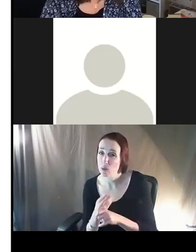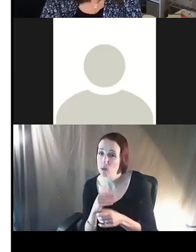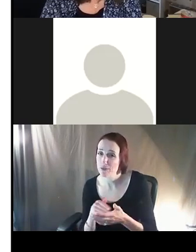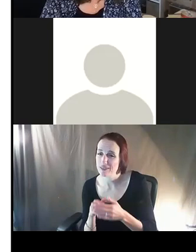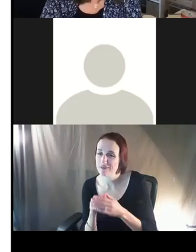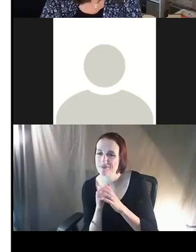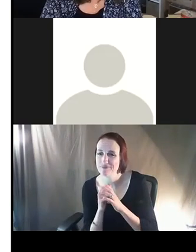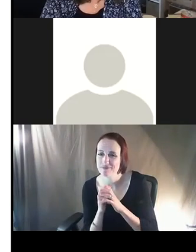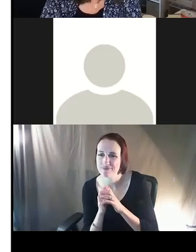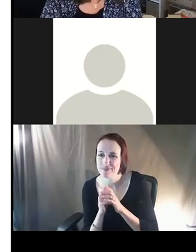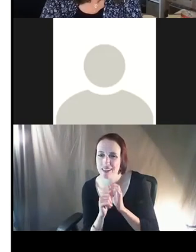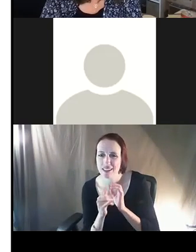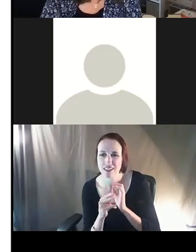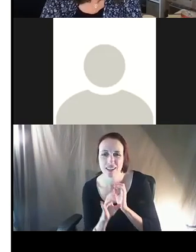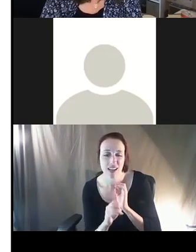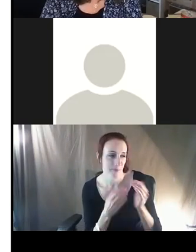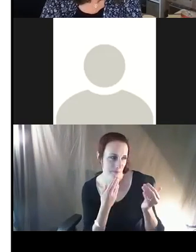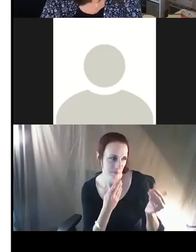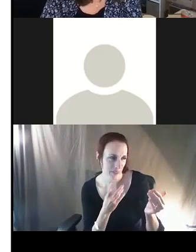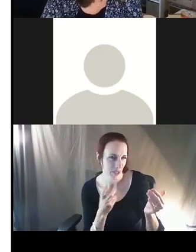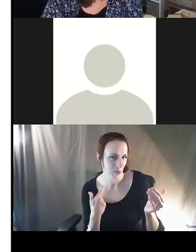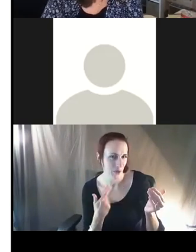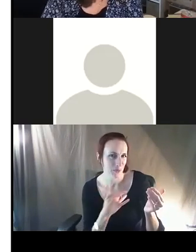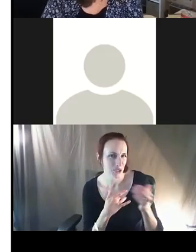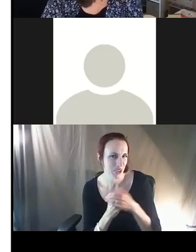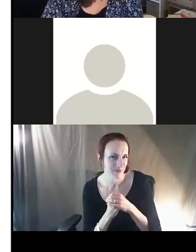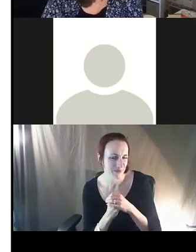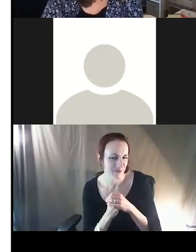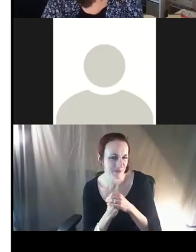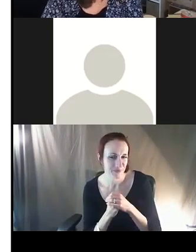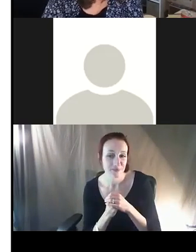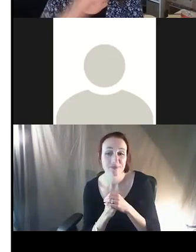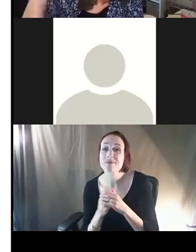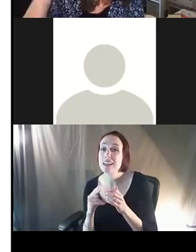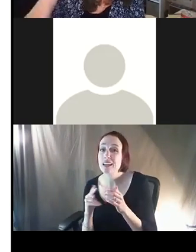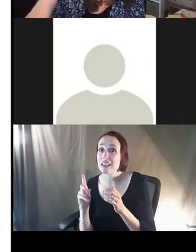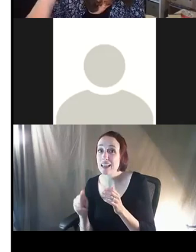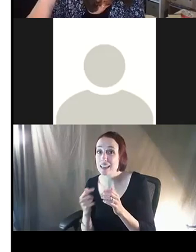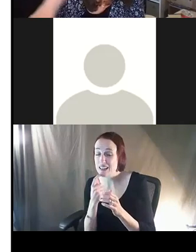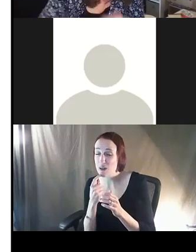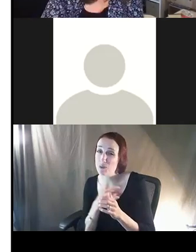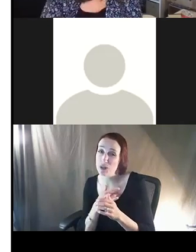Jennie Delisi: Thanks for the kind words, Laura. It's much appreciated. Glenda Sims: We greatly enjoyed being here. Thank you y'all. 1990 01:55:54,047 >> Laura Plummer: Take care, everyone.